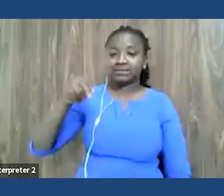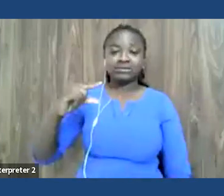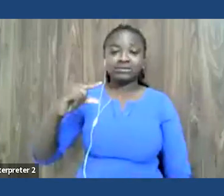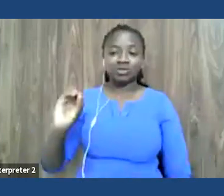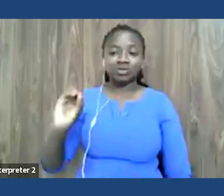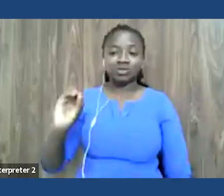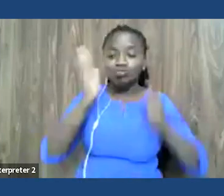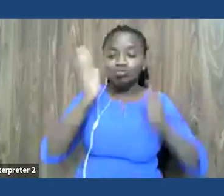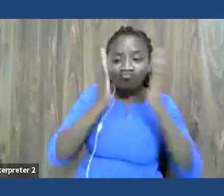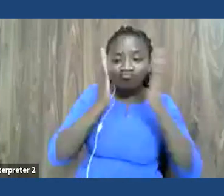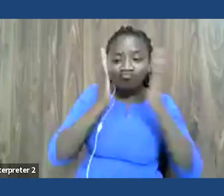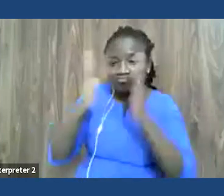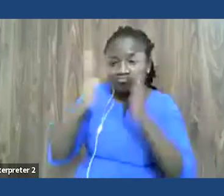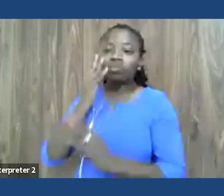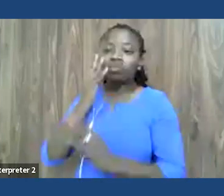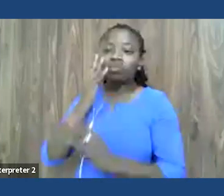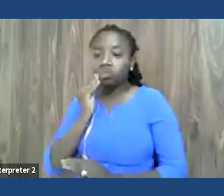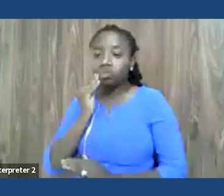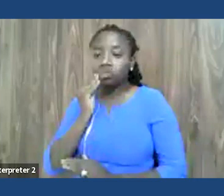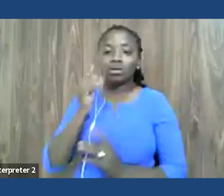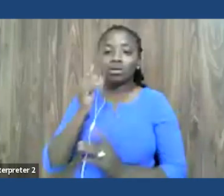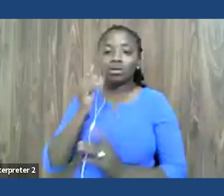United States with 34 million members.